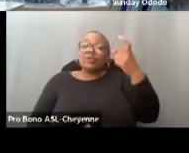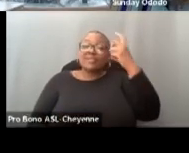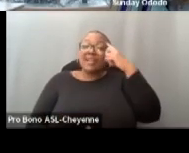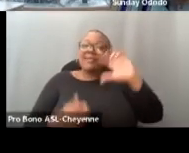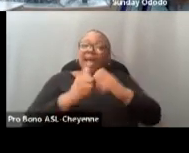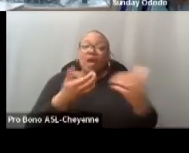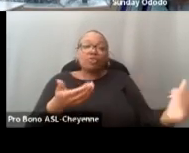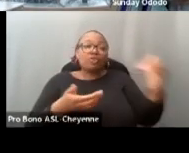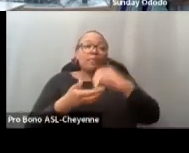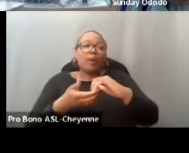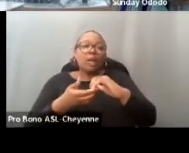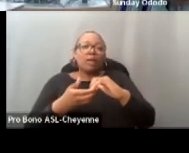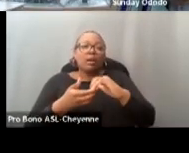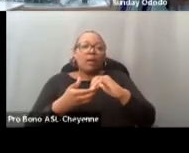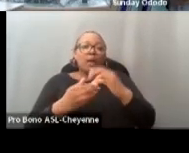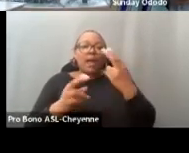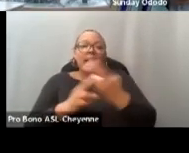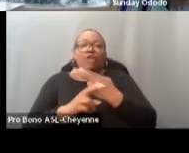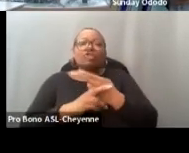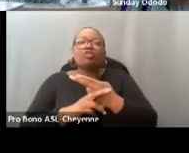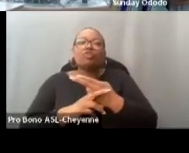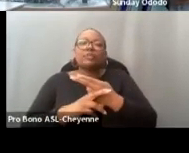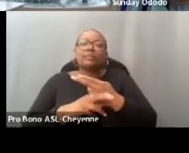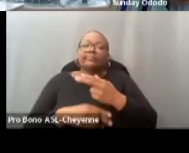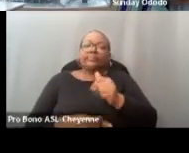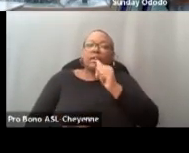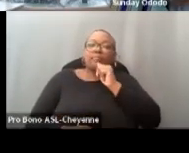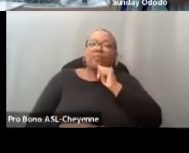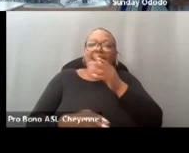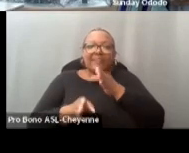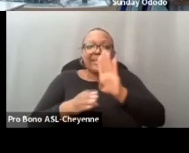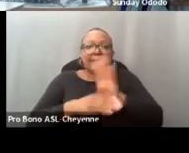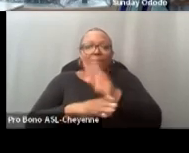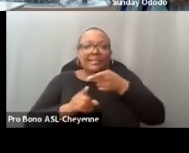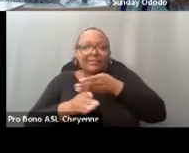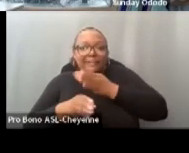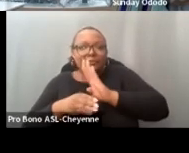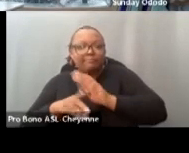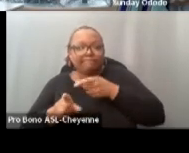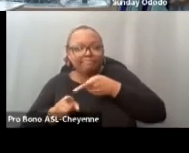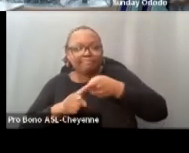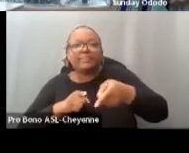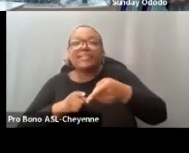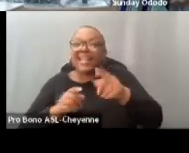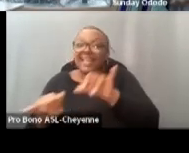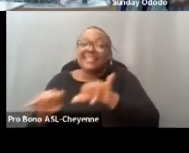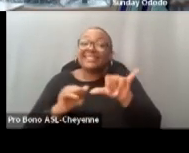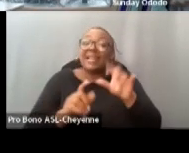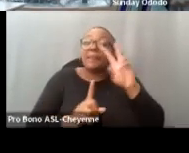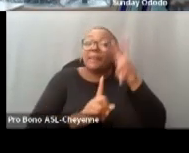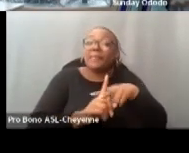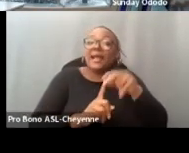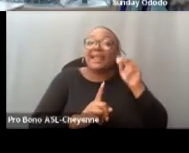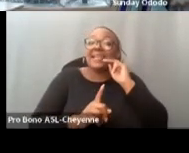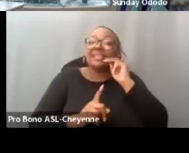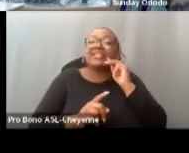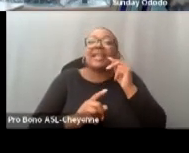and leverage the private sector. And that's certainly true in Nigeria, because that's where most of the cultural products are coming from.